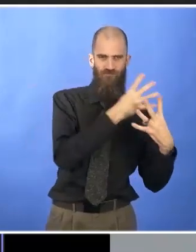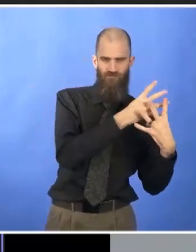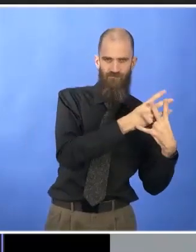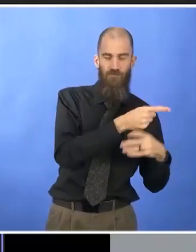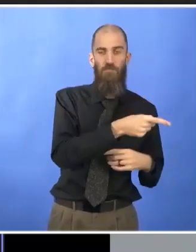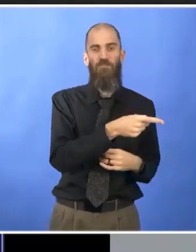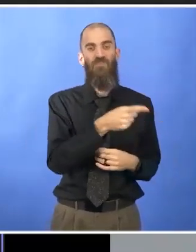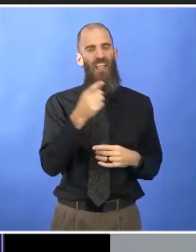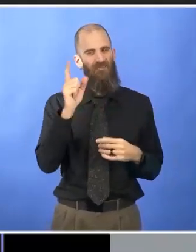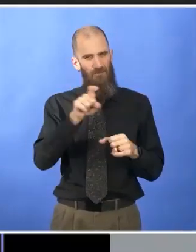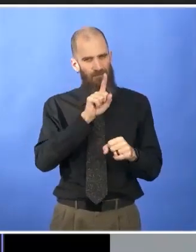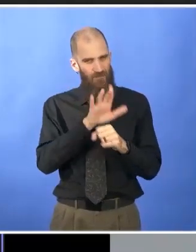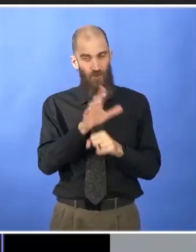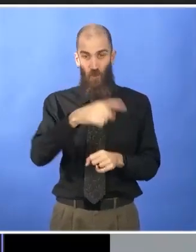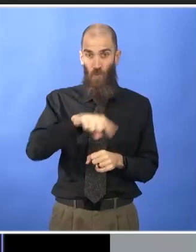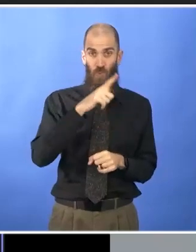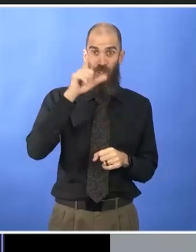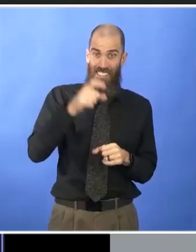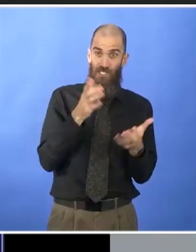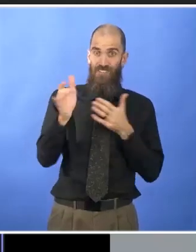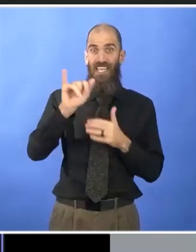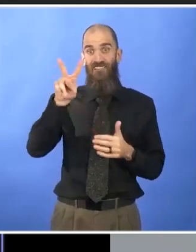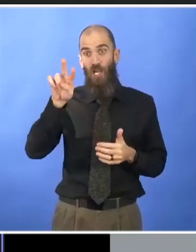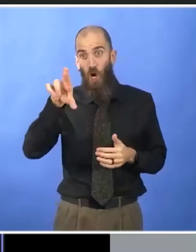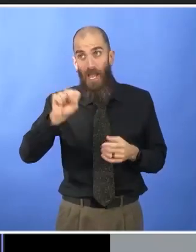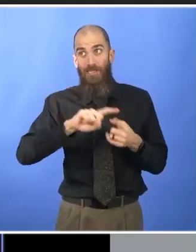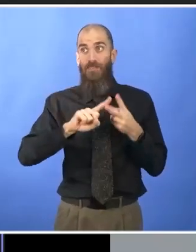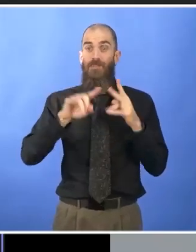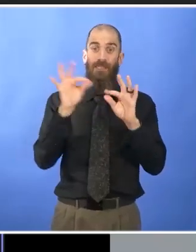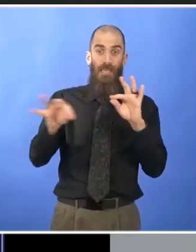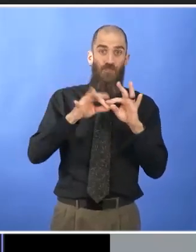TELEPHONE SERVICES ARE RECEIVING THOSE SERVICES IN